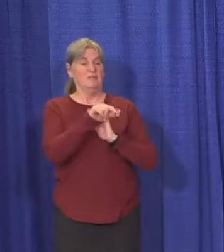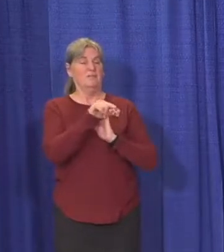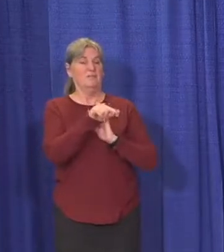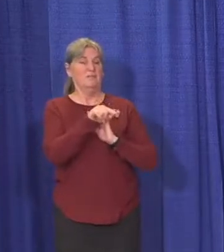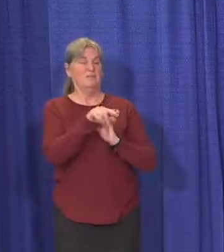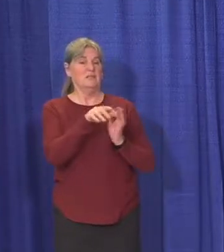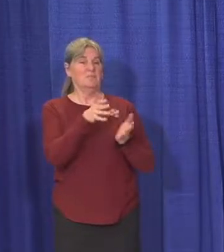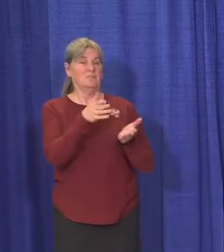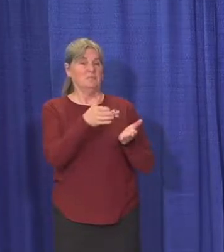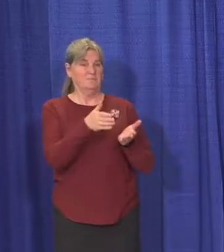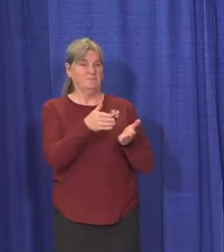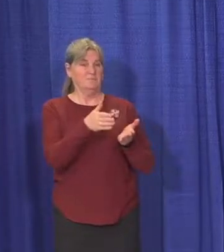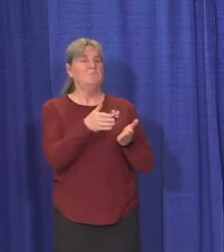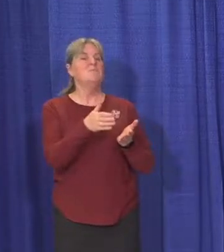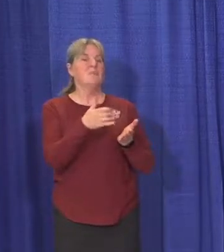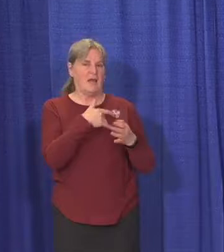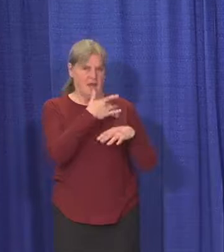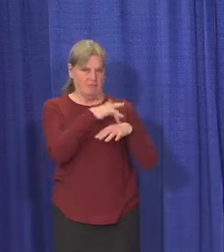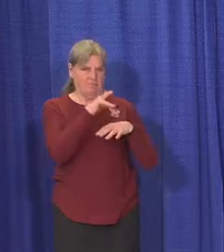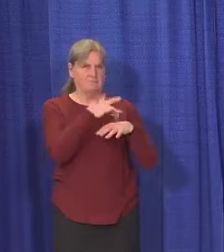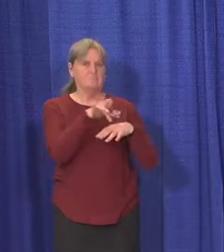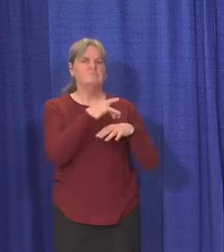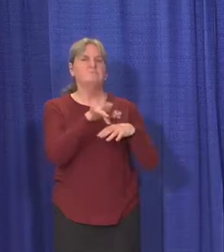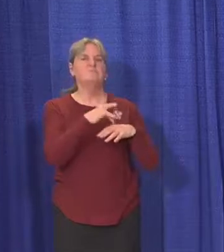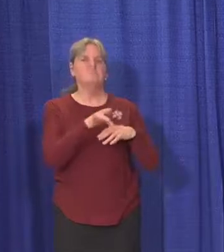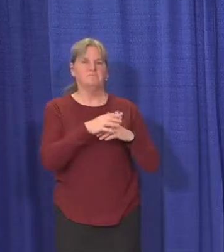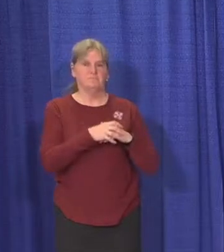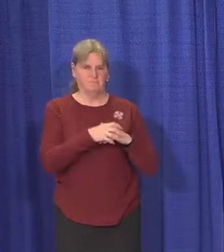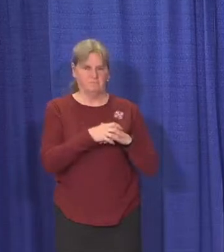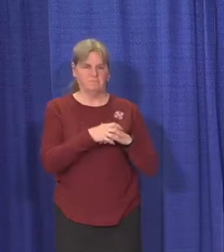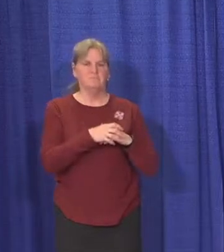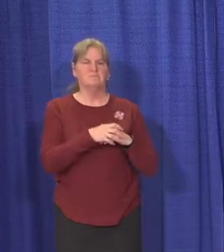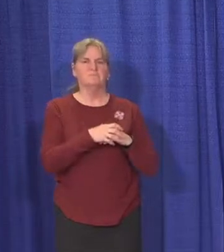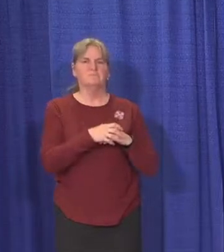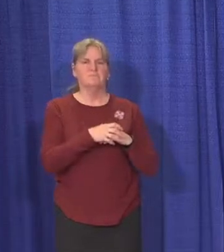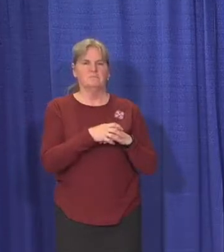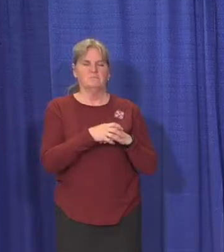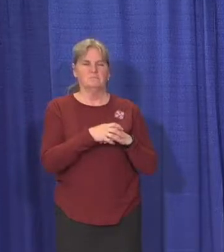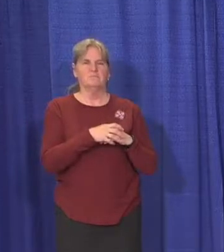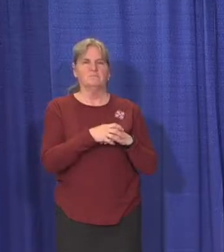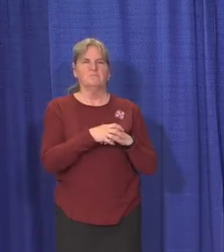The freezer capacity which is enough storage within the